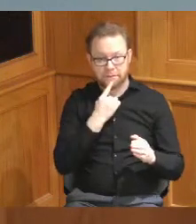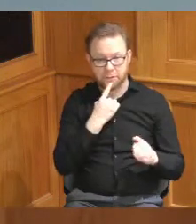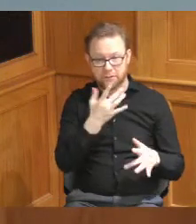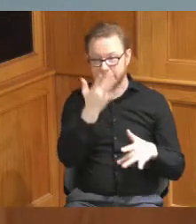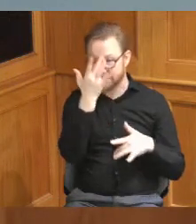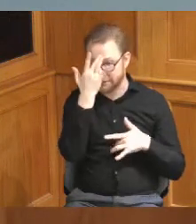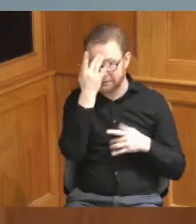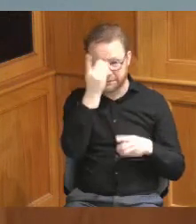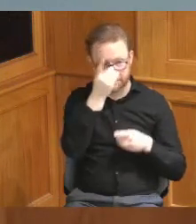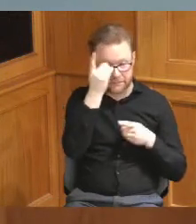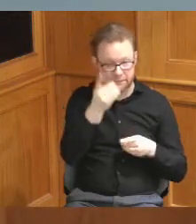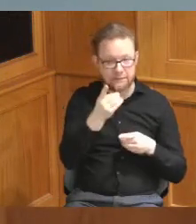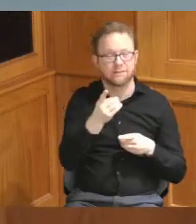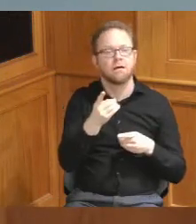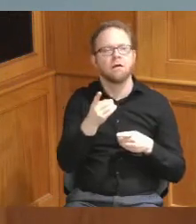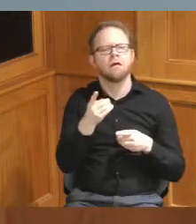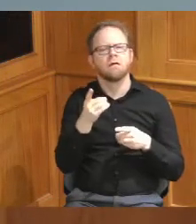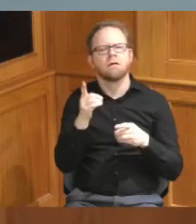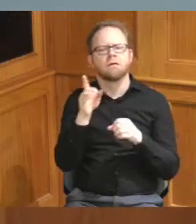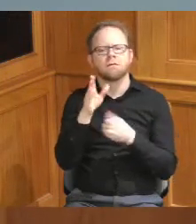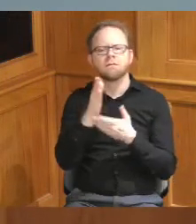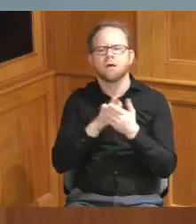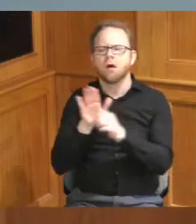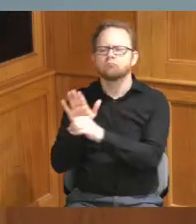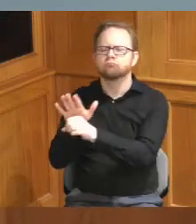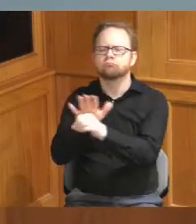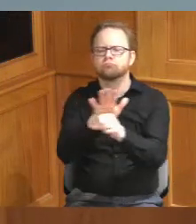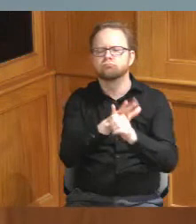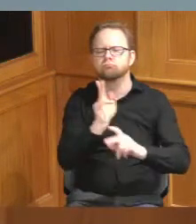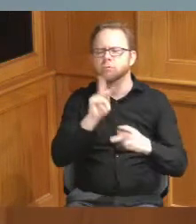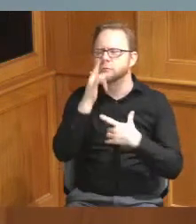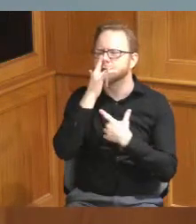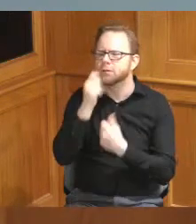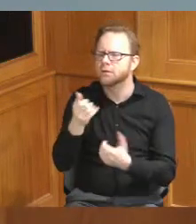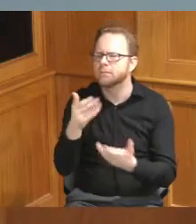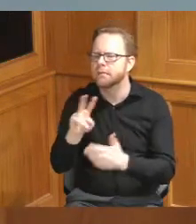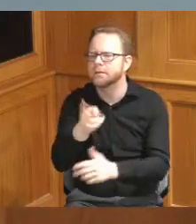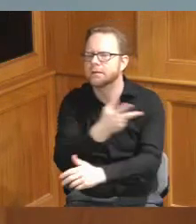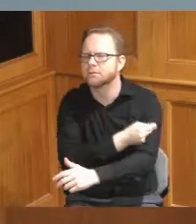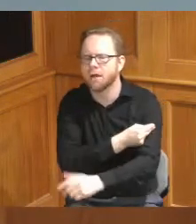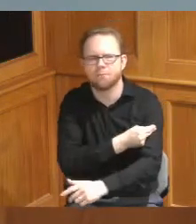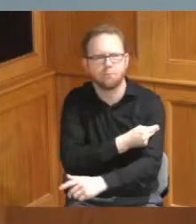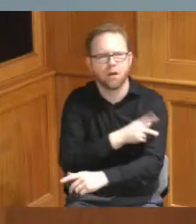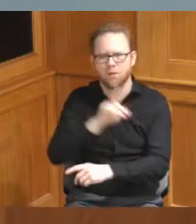some interest in individuals getting a second shot but that is not authorized yet and not permissible